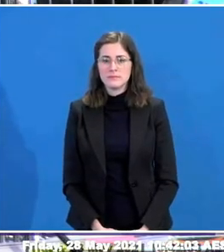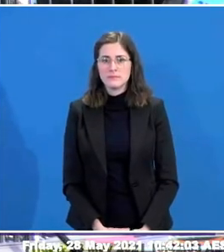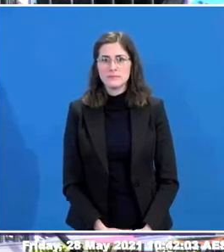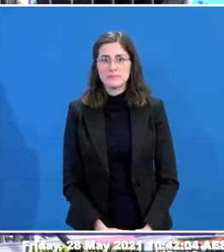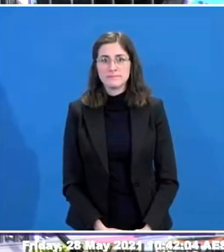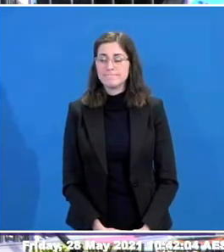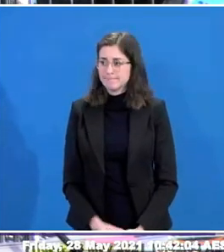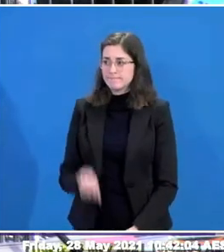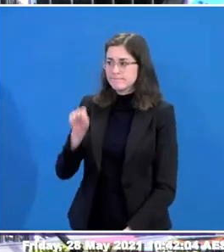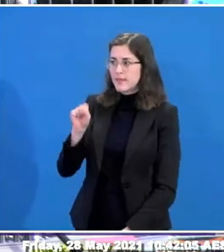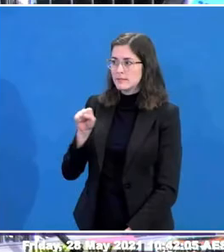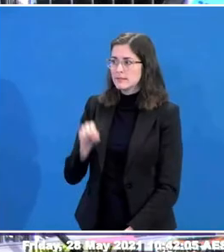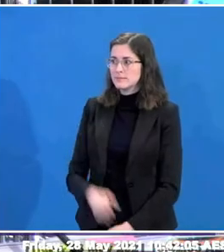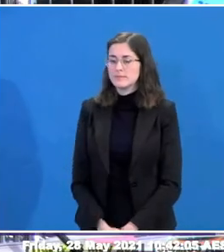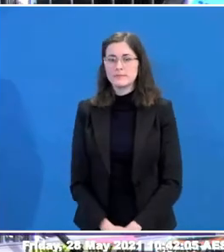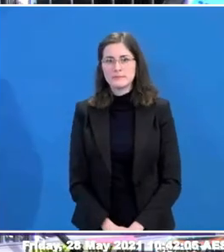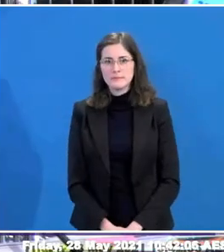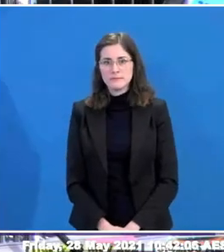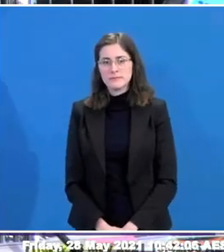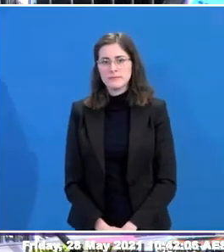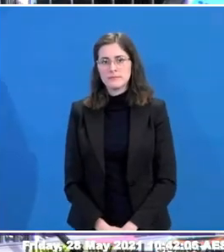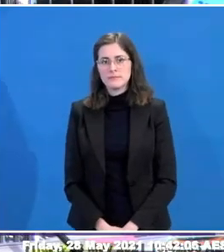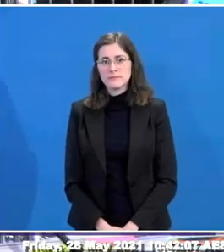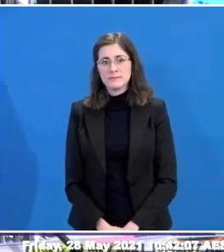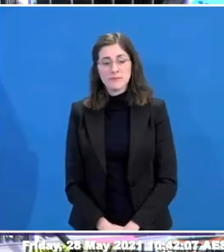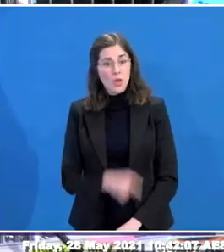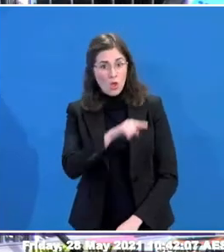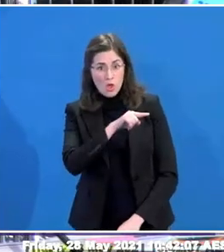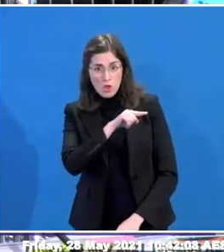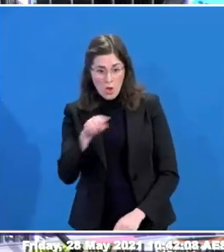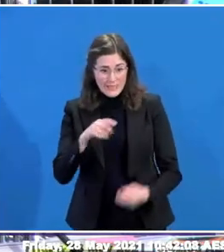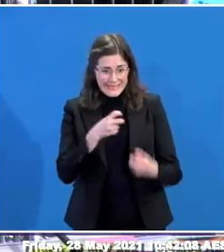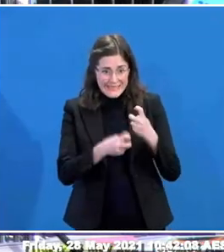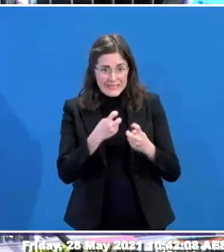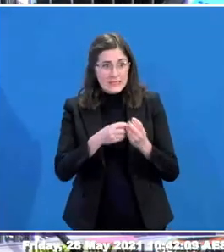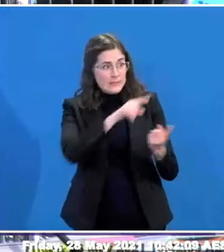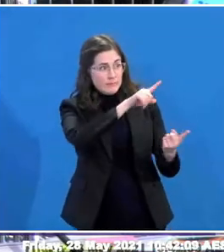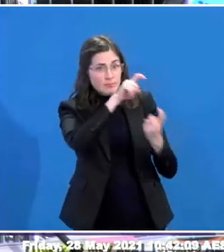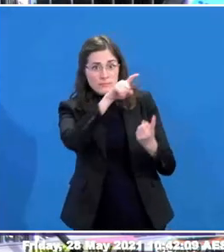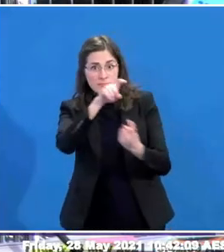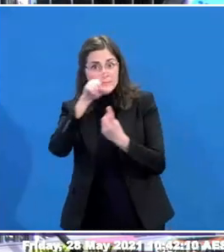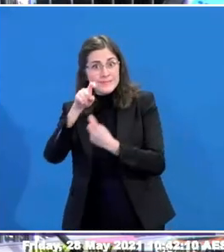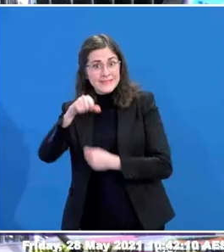Yes. These were the subject of two further separate reports looking at